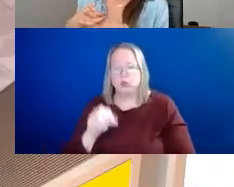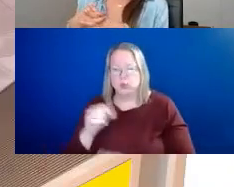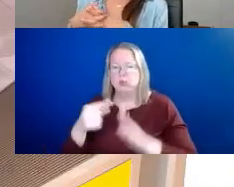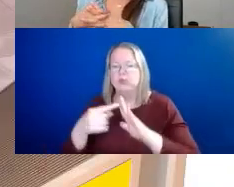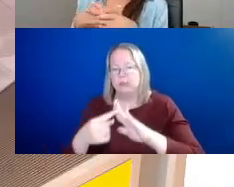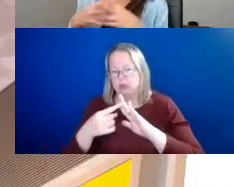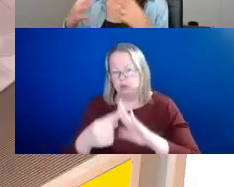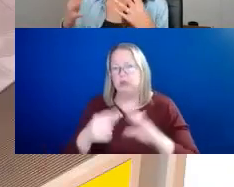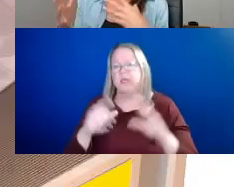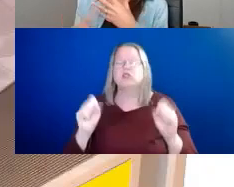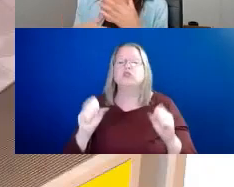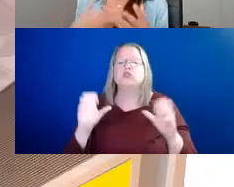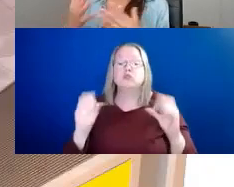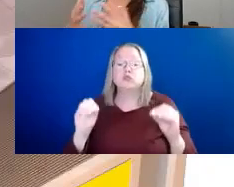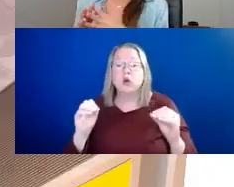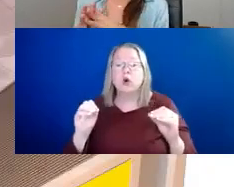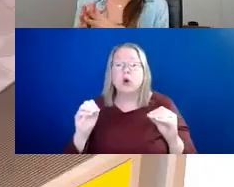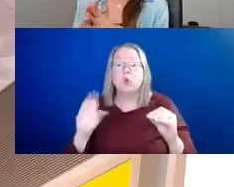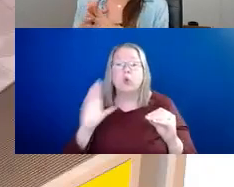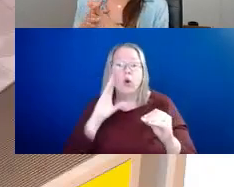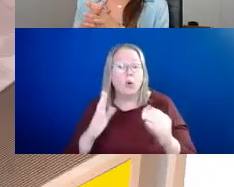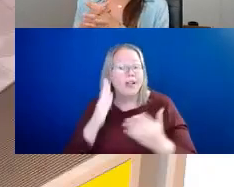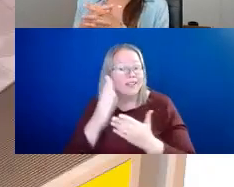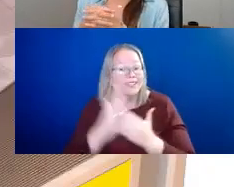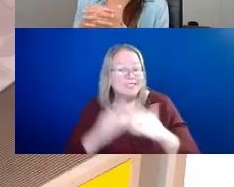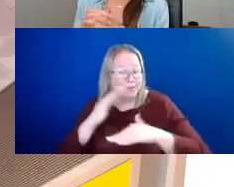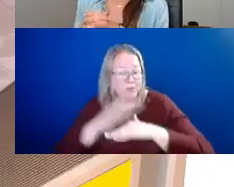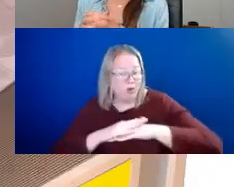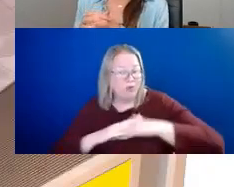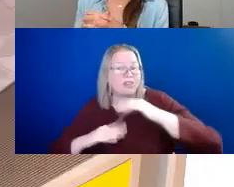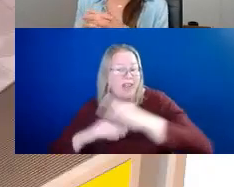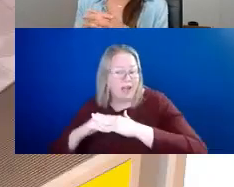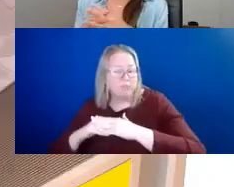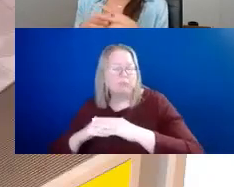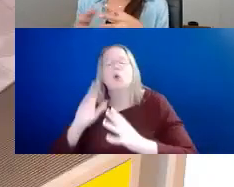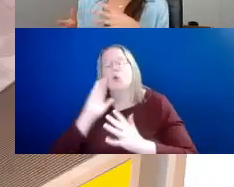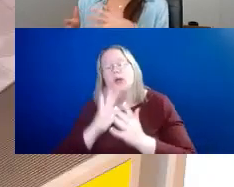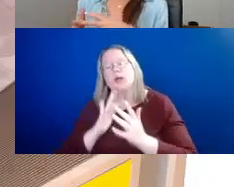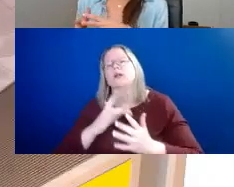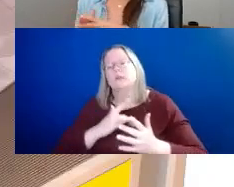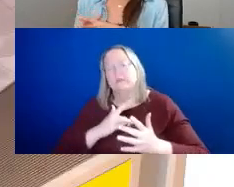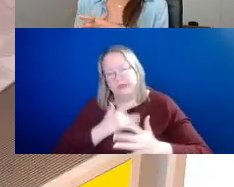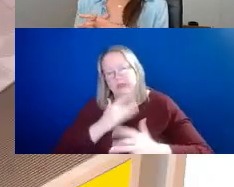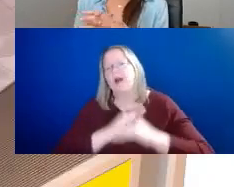12:54:51 There is going to be some overlap and you will be comfortable in all of them once you